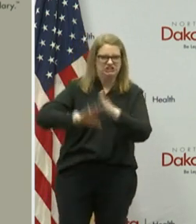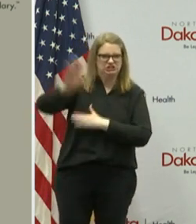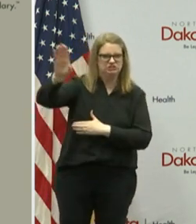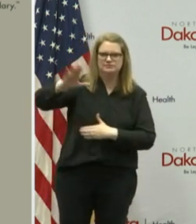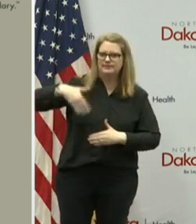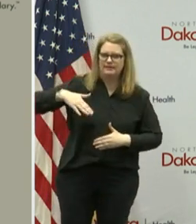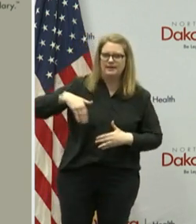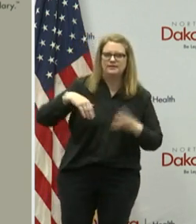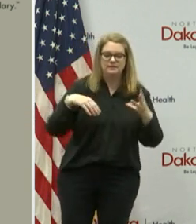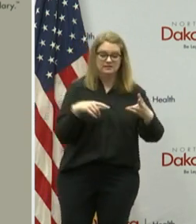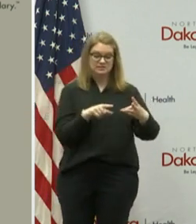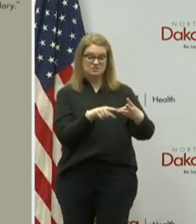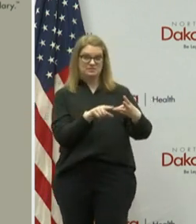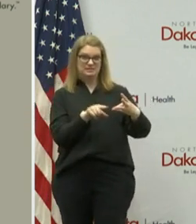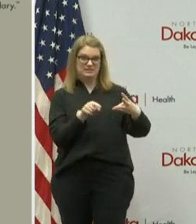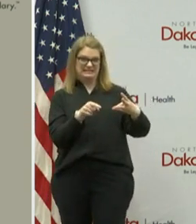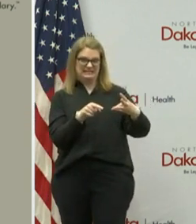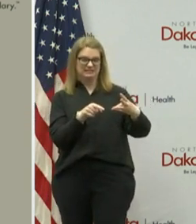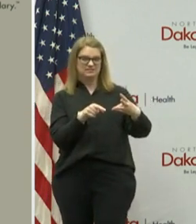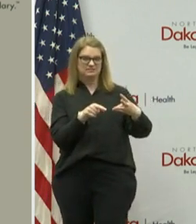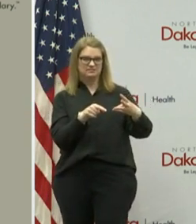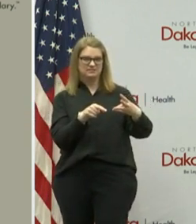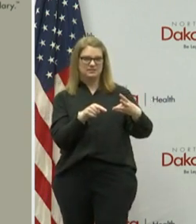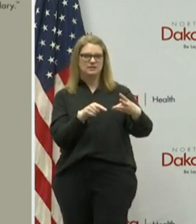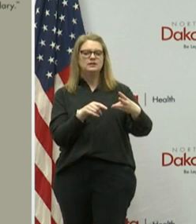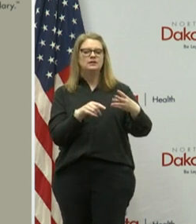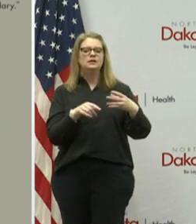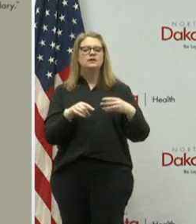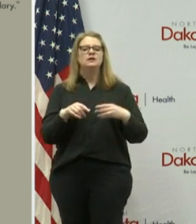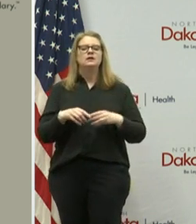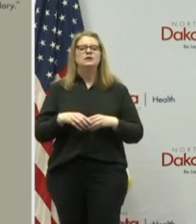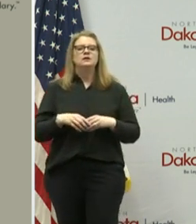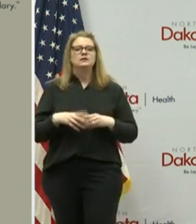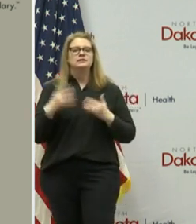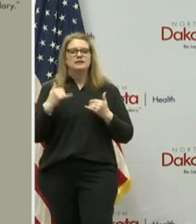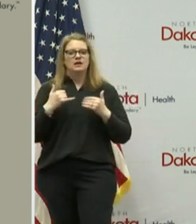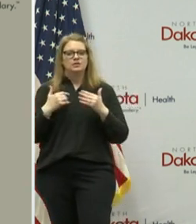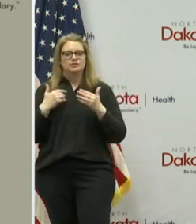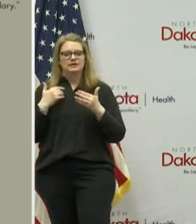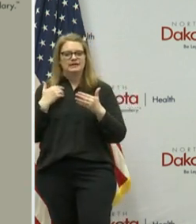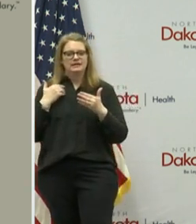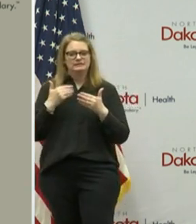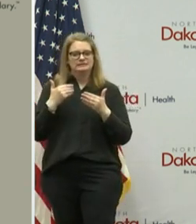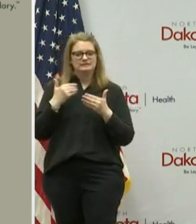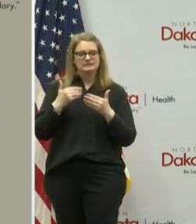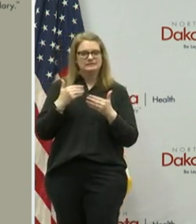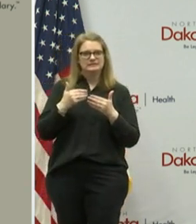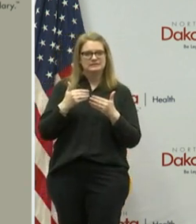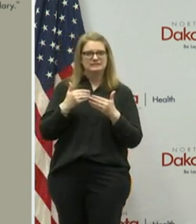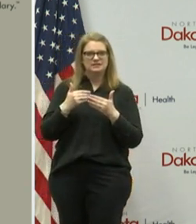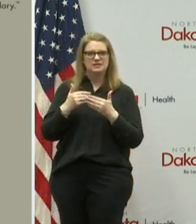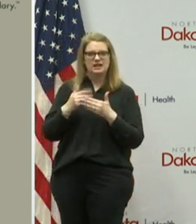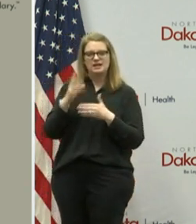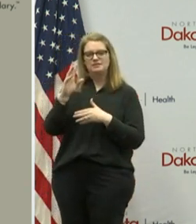NUMBER SIX OF THE STATES AND NUMBER TWO IN PER CAPITA IN TESTING WHO HAVEN'T HAD A BIG OUTBREAK. OUR PLAN IS TO MOVE FROM WHERE